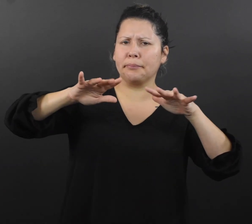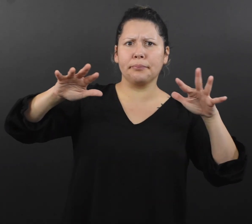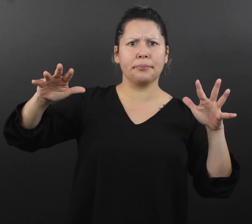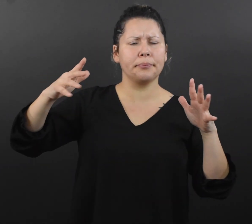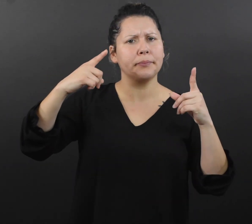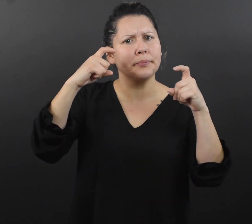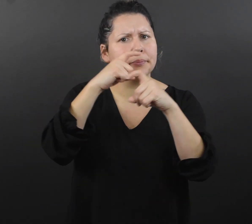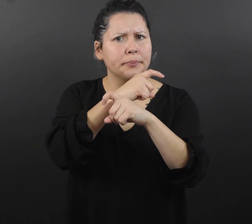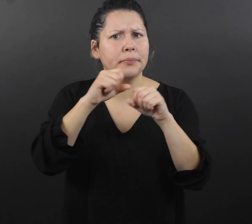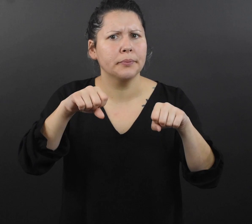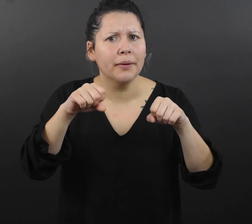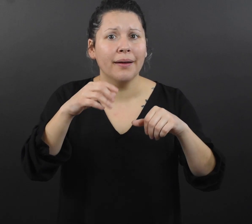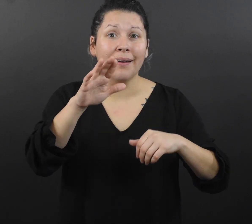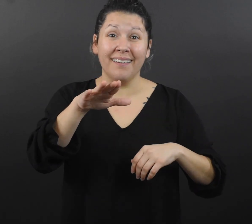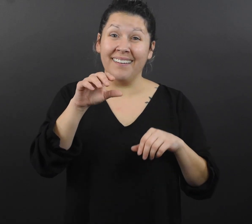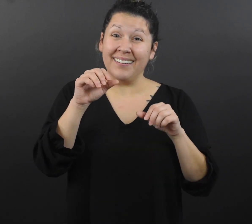aware it’s more challenging in the metro.